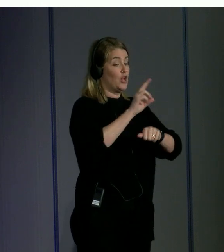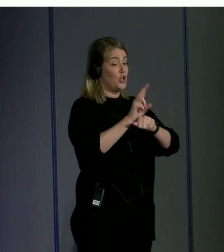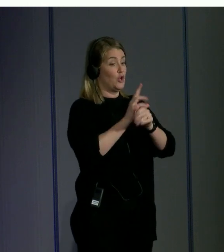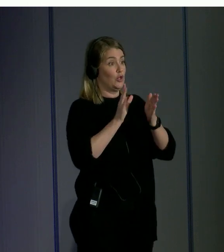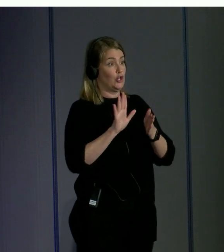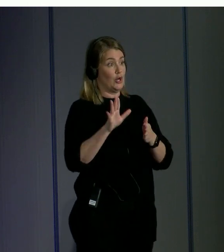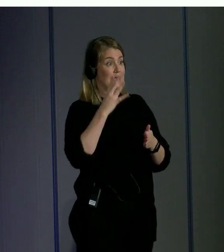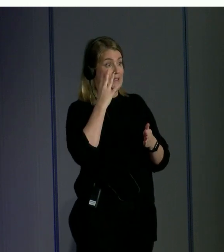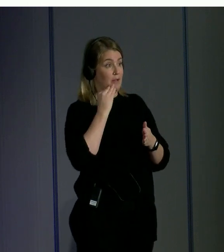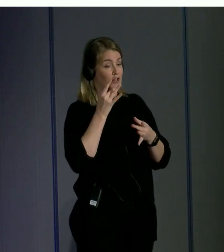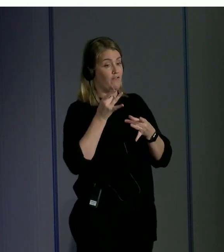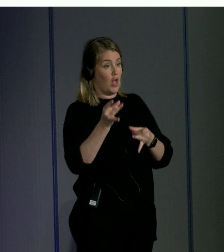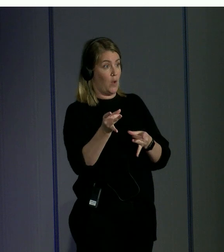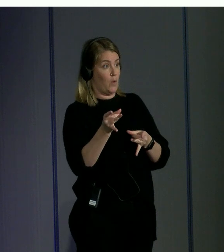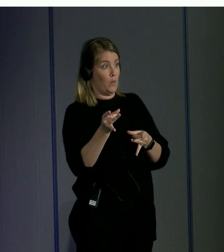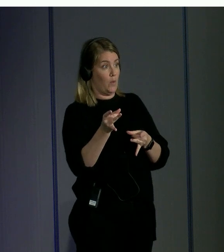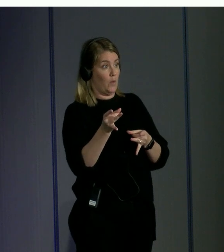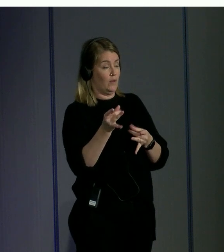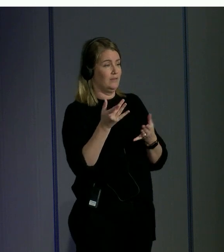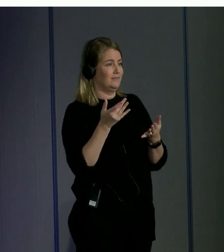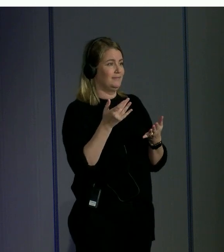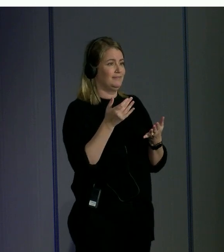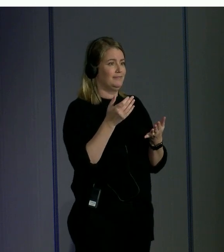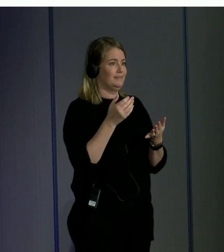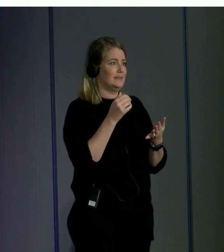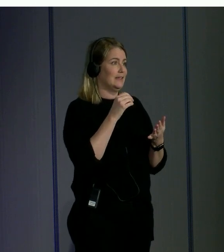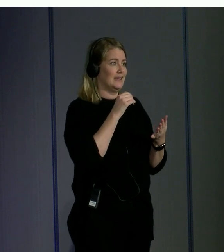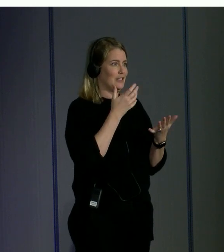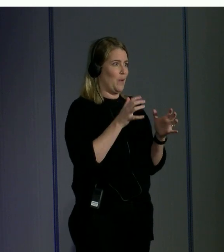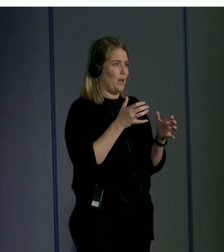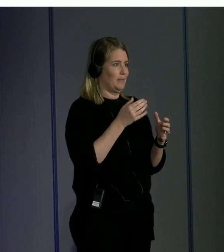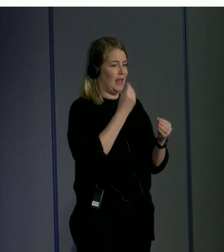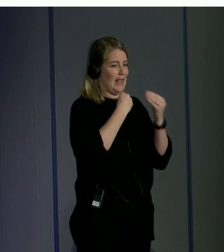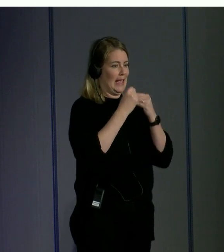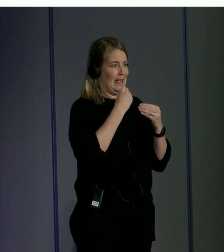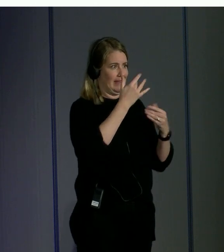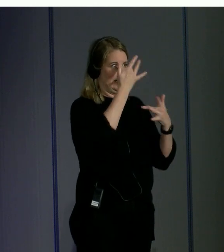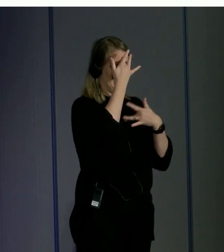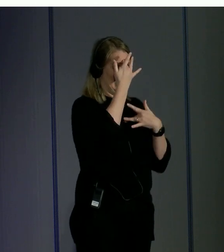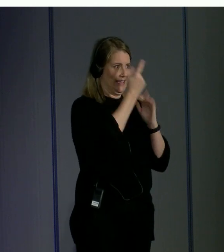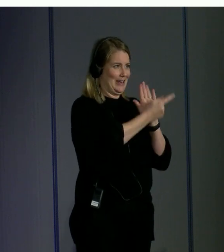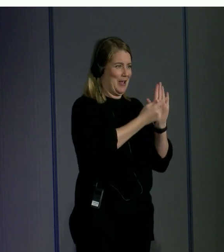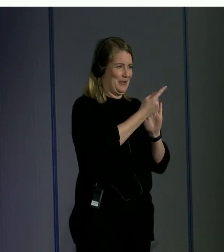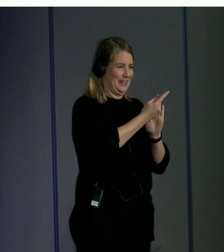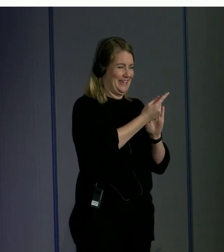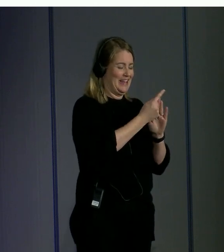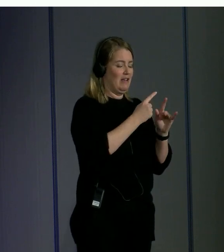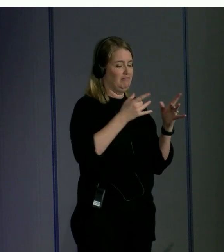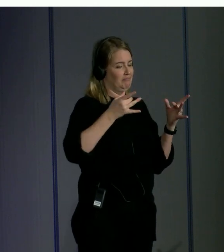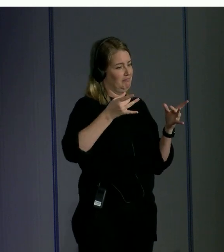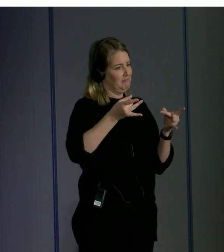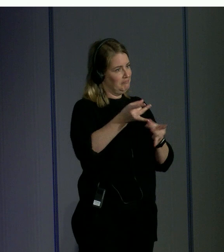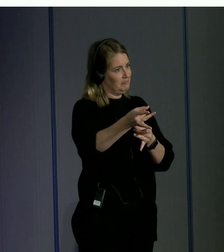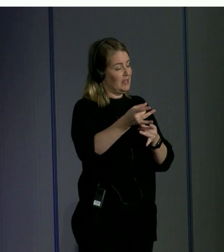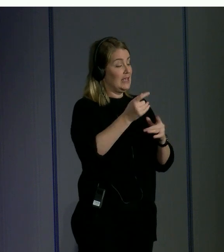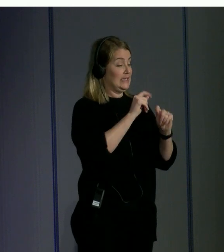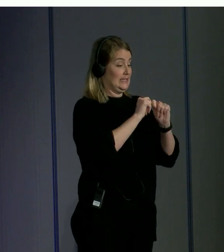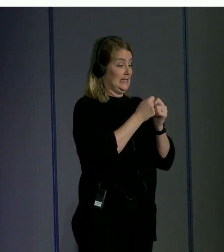flow not being sick in an hour, flow consistent from a team developing with a common goal